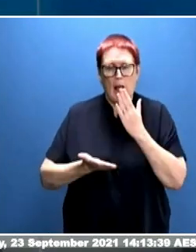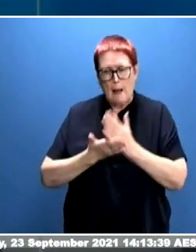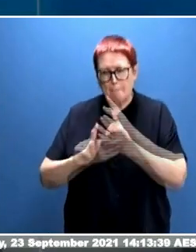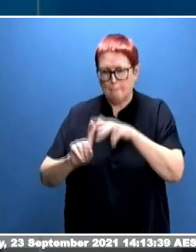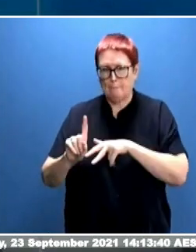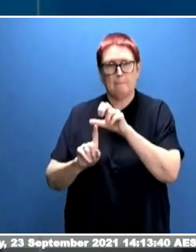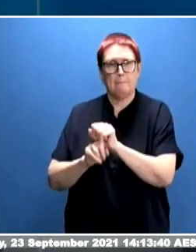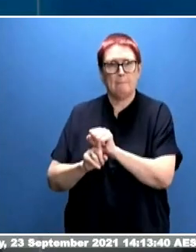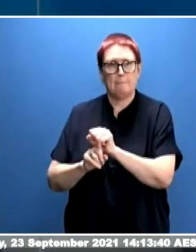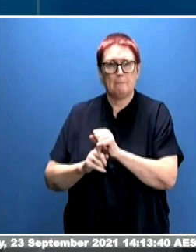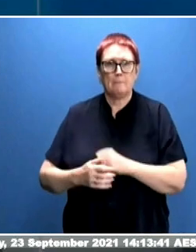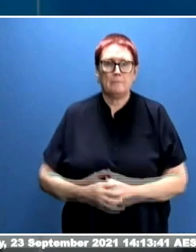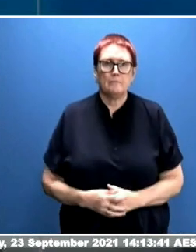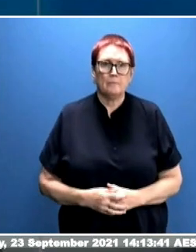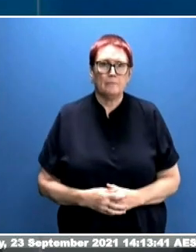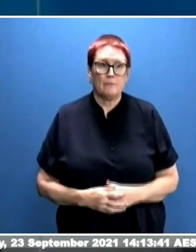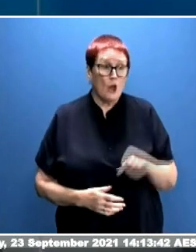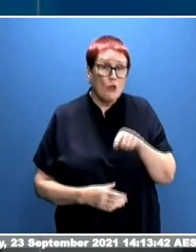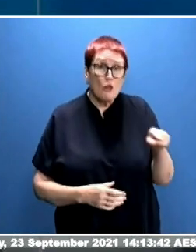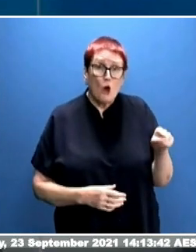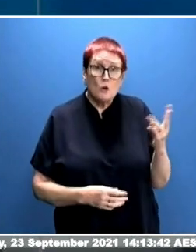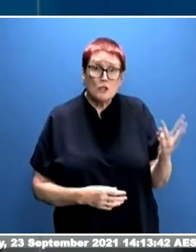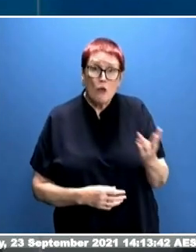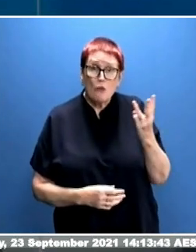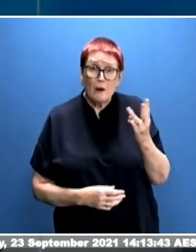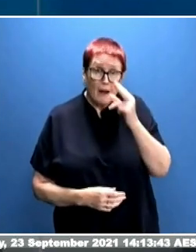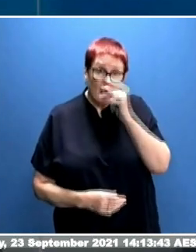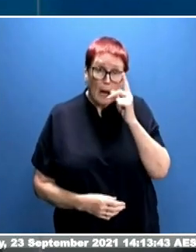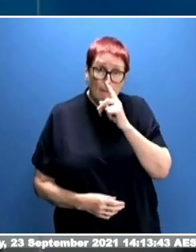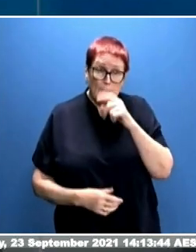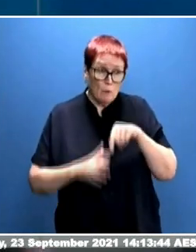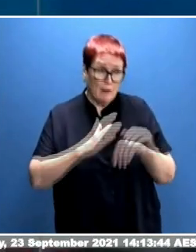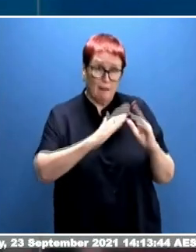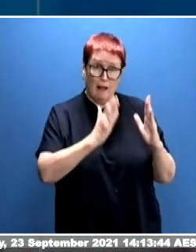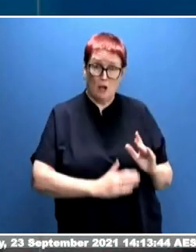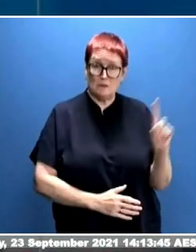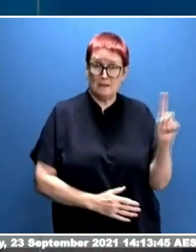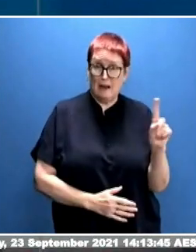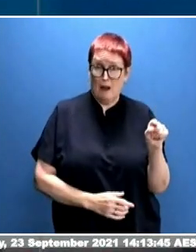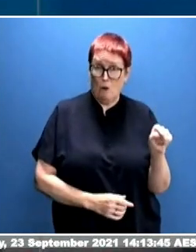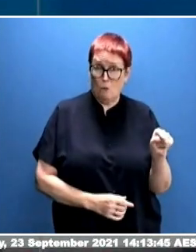In relation to the three young people that have been in the Safe Care House,